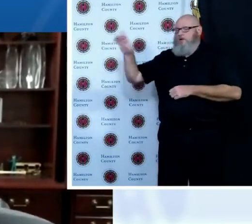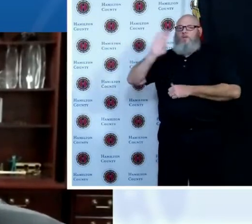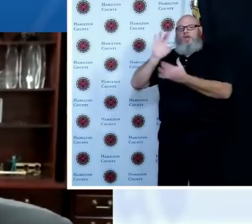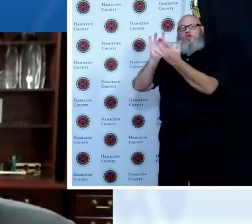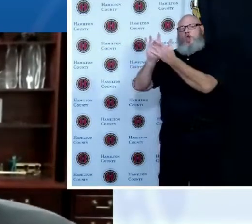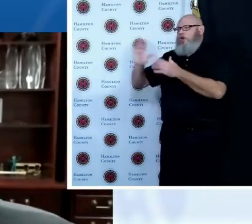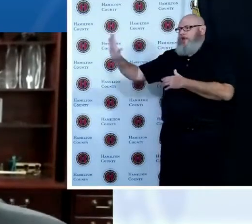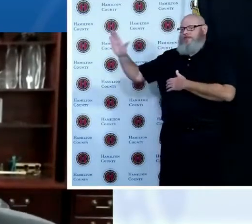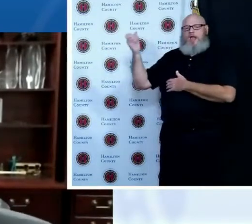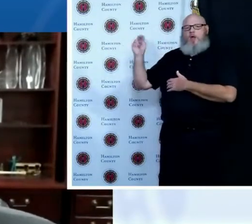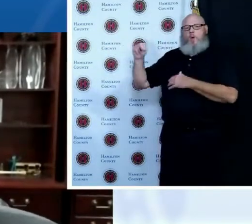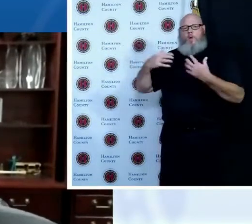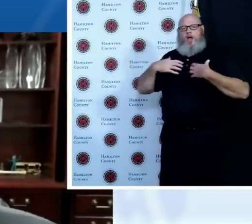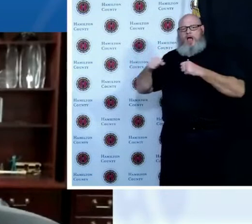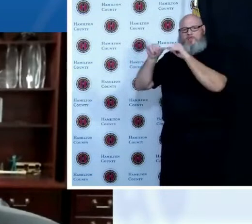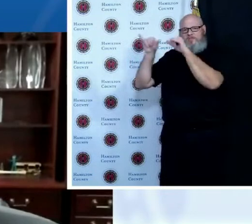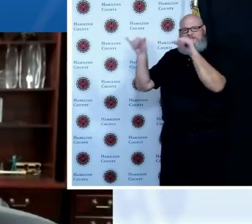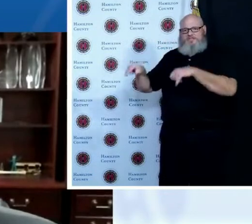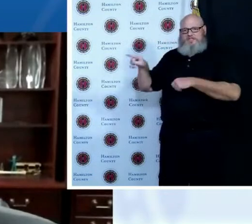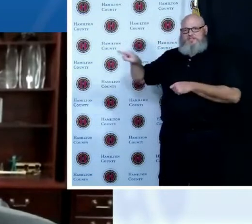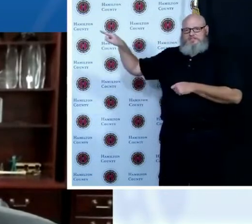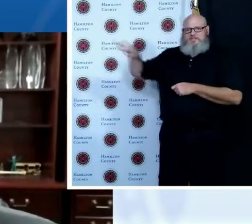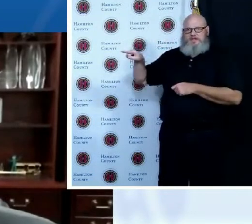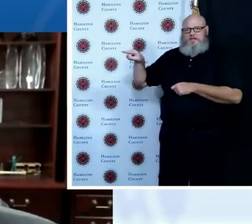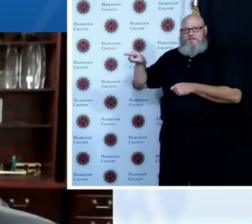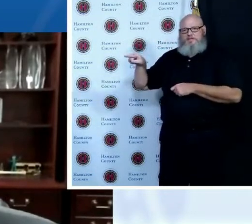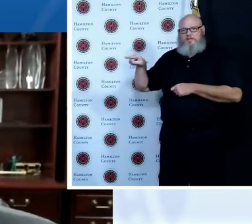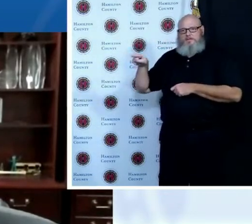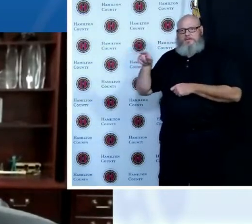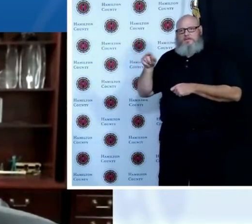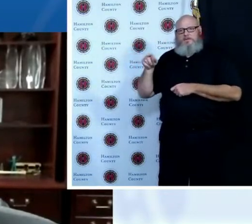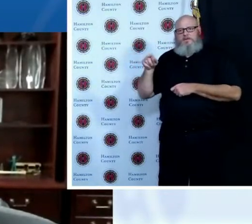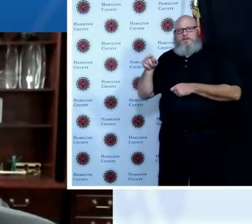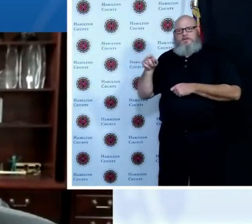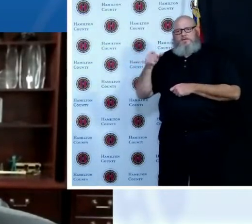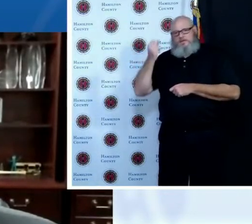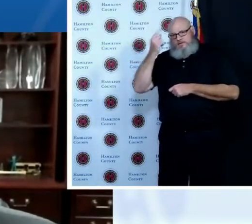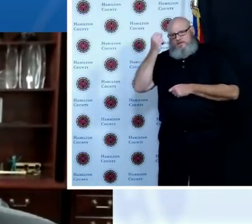because they're in their hospitals as well and so that they really need to be protected as well